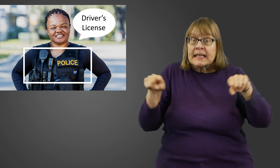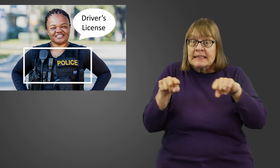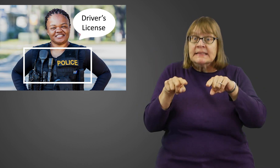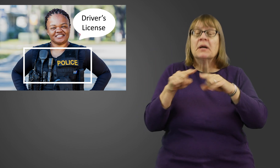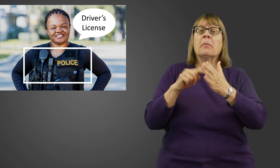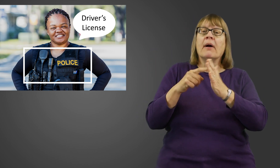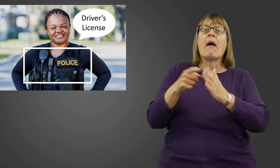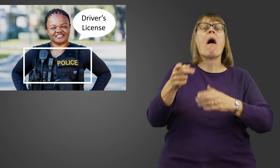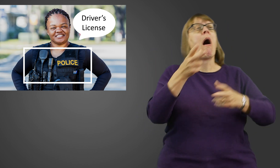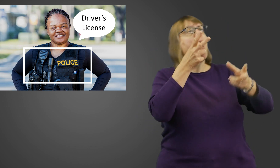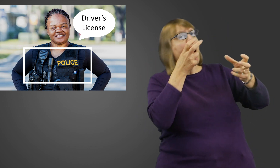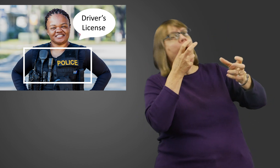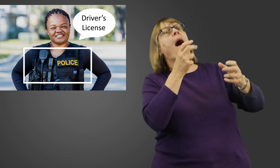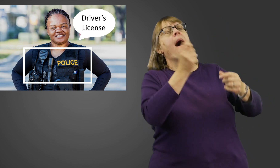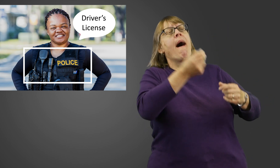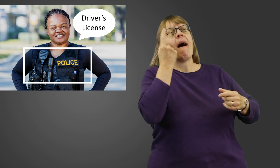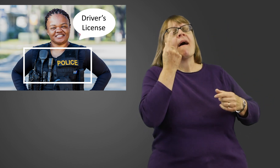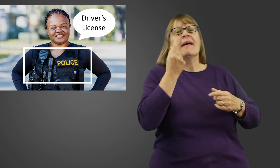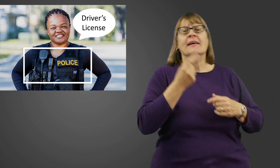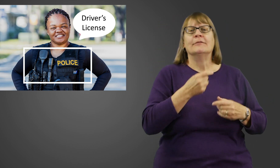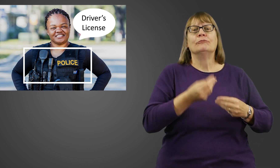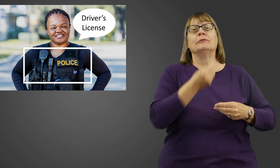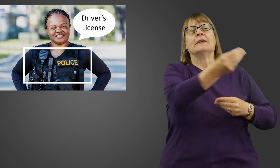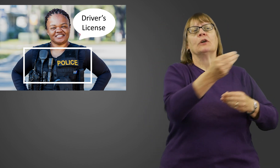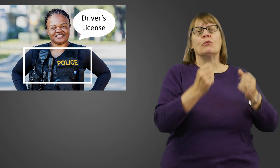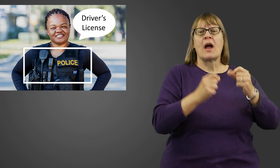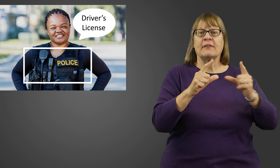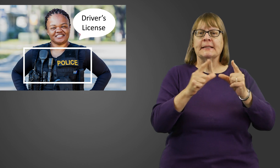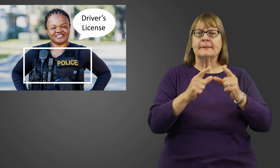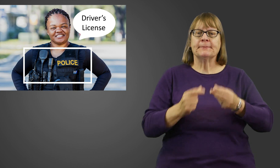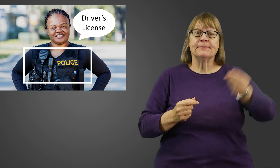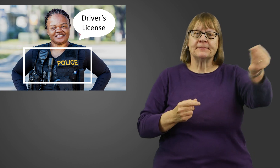so the person can see both the shape of what you're asking for as well as lip read